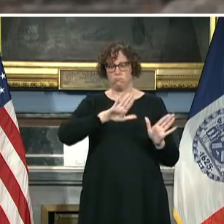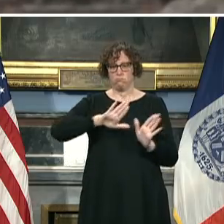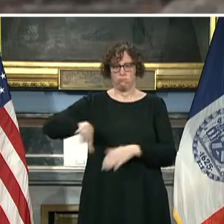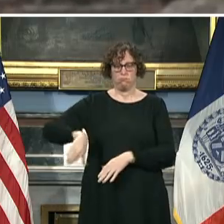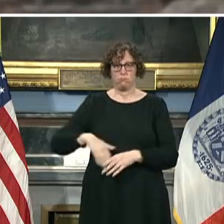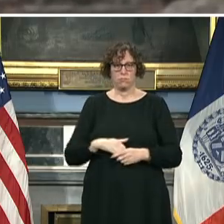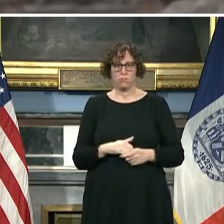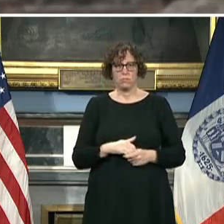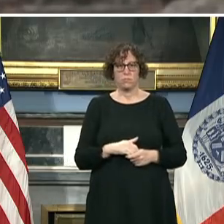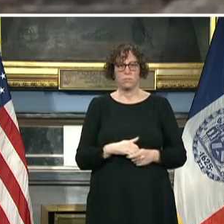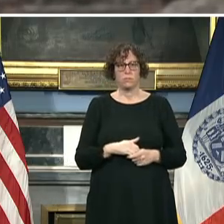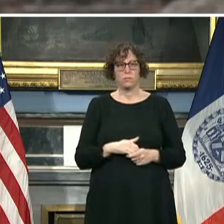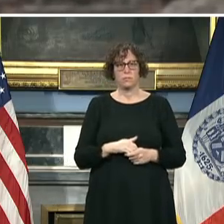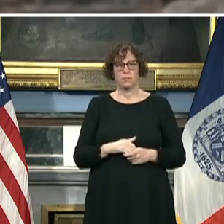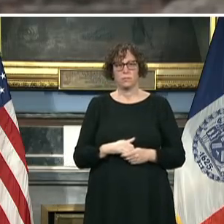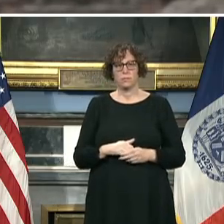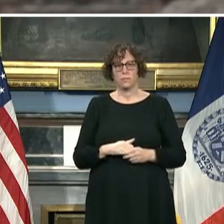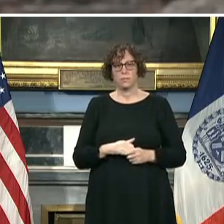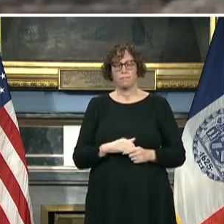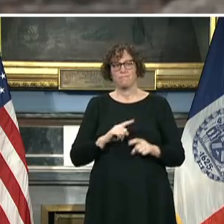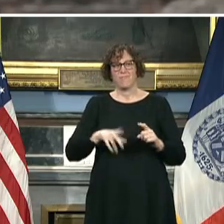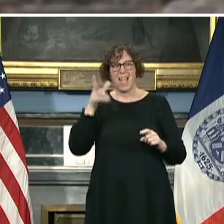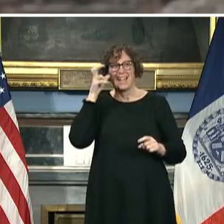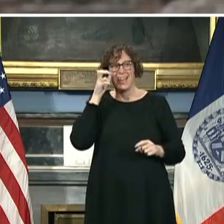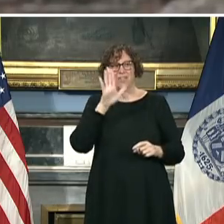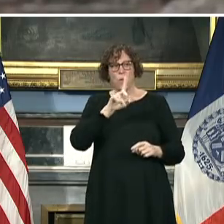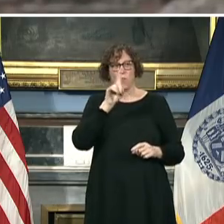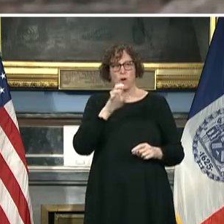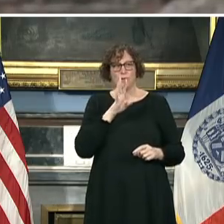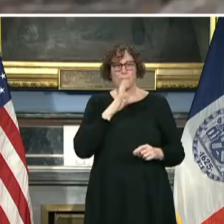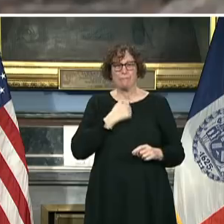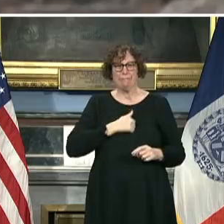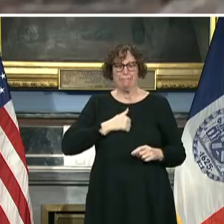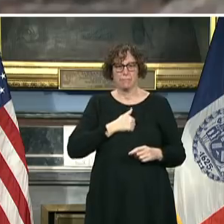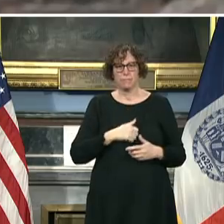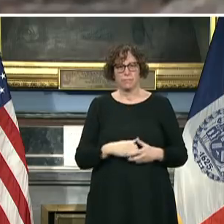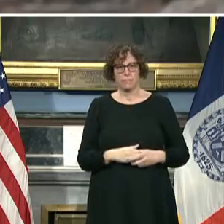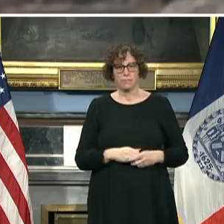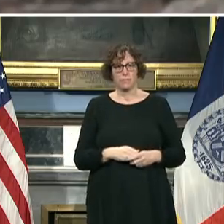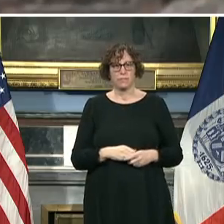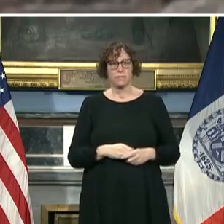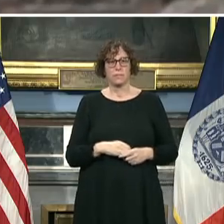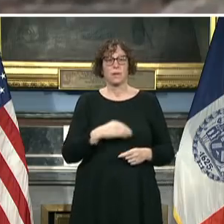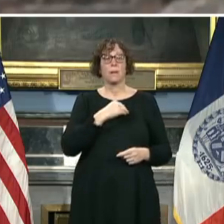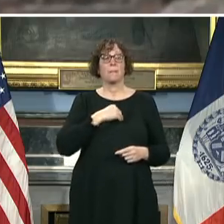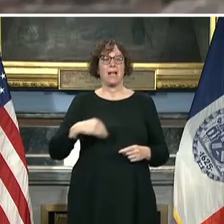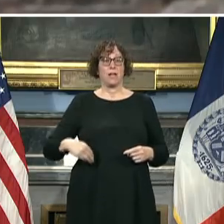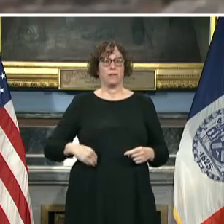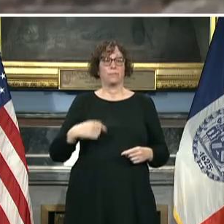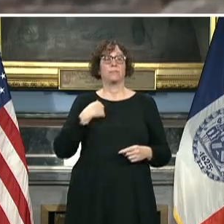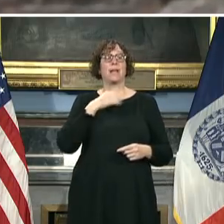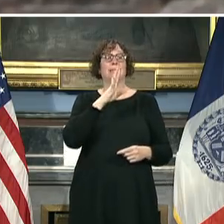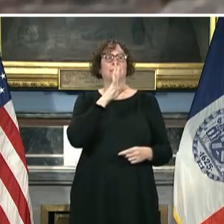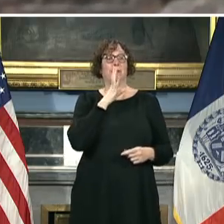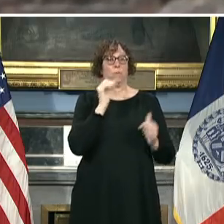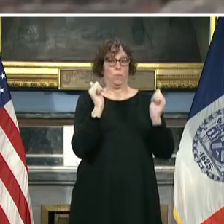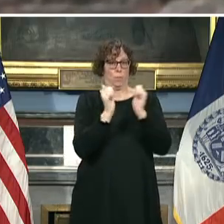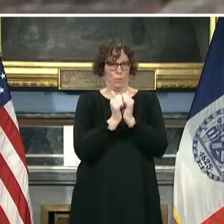GO AHEAD. [ INAUDIBLE QUESTION ] I SPOKE WITH